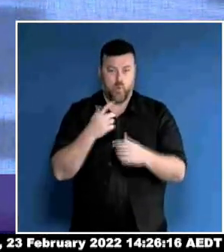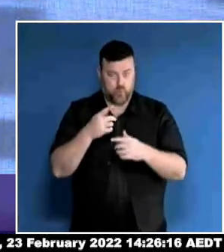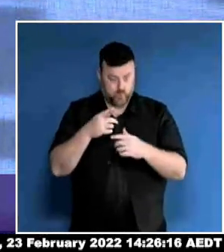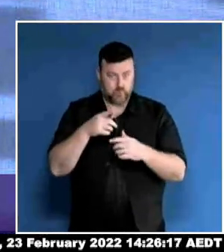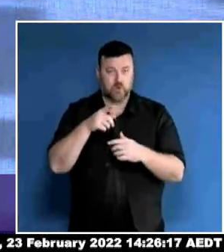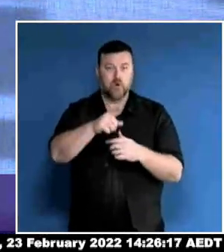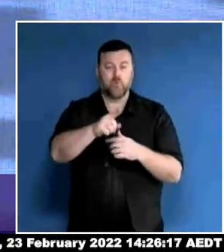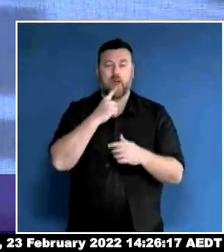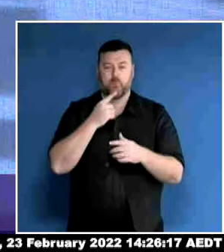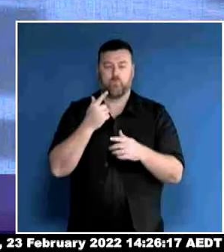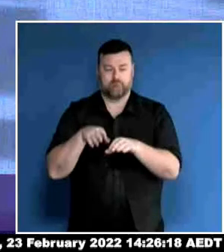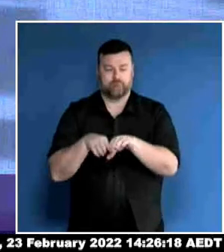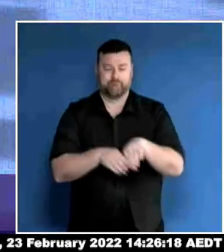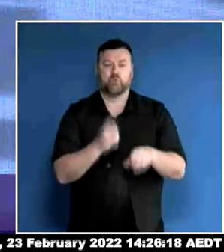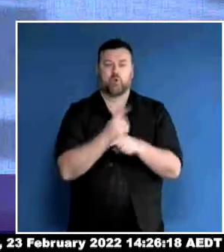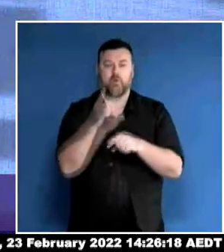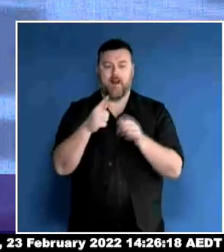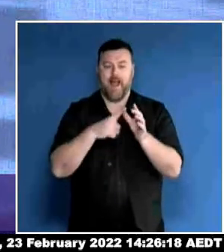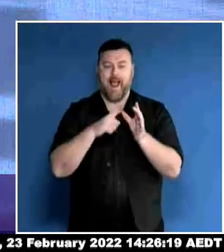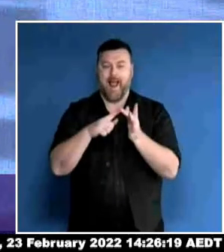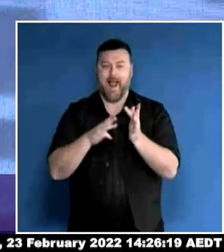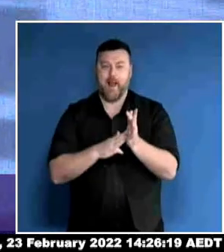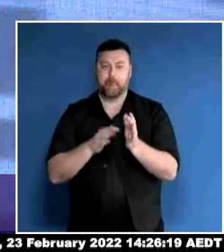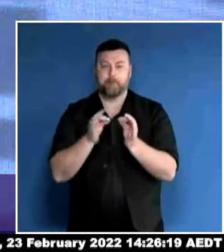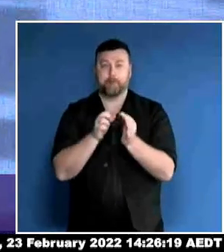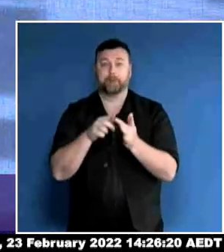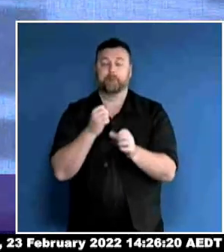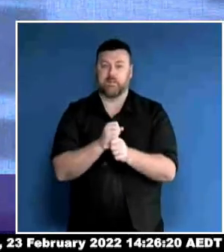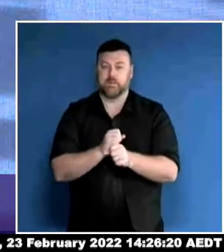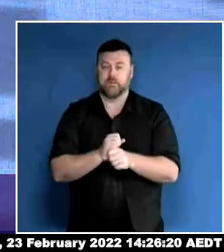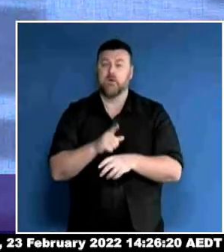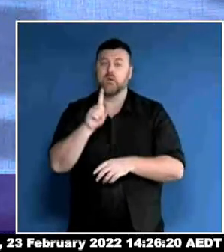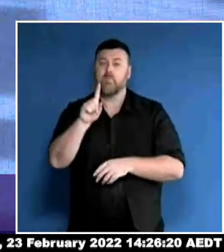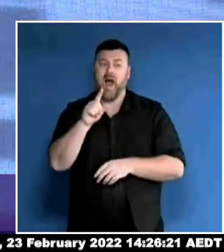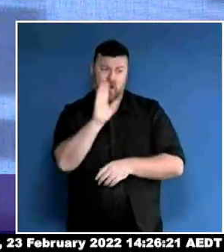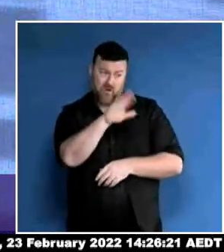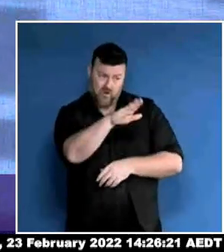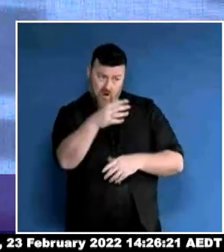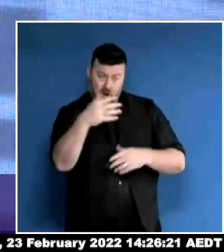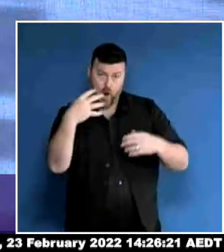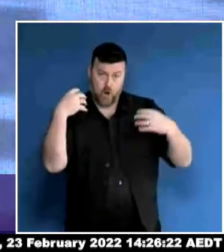Now, Commissioners we were going to schedule a break, and I think we were planning on a